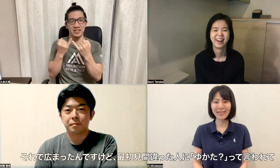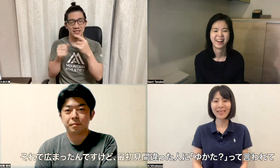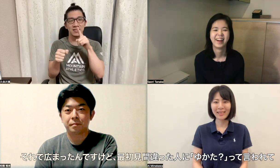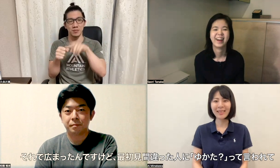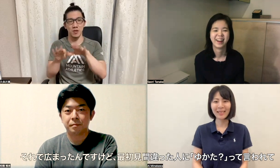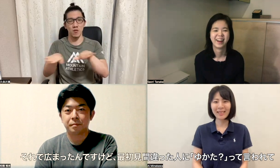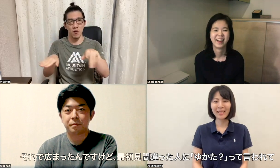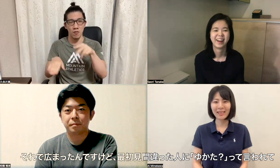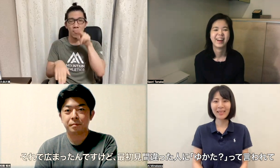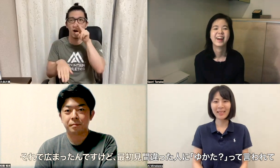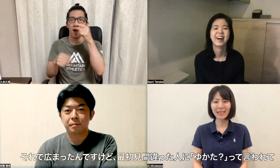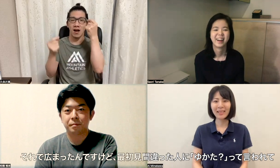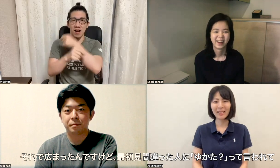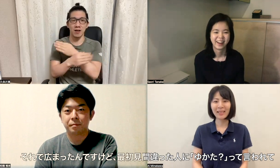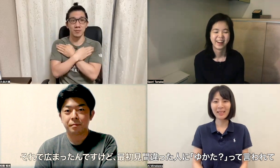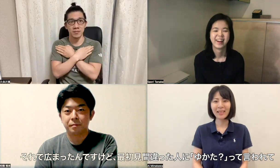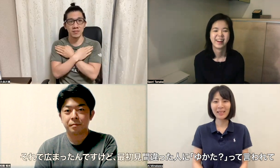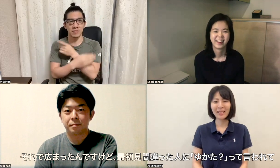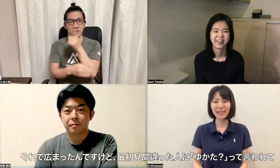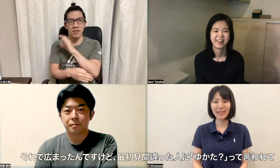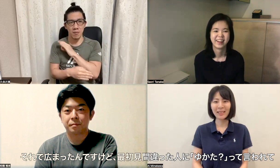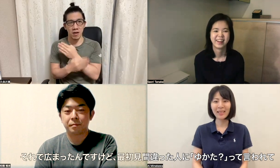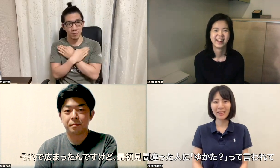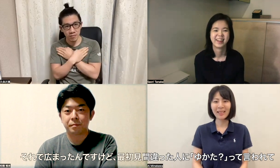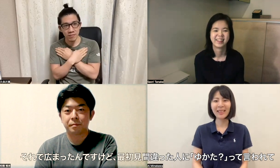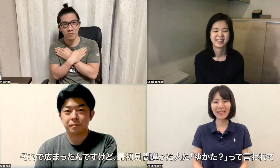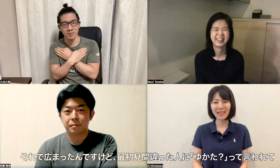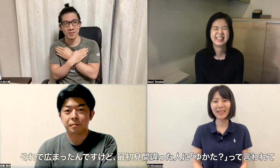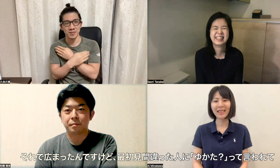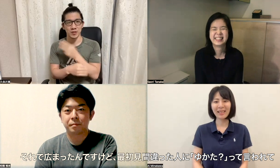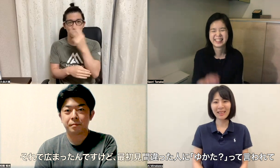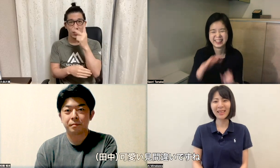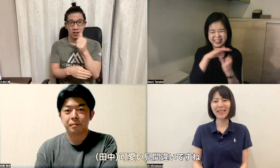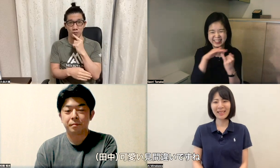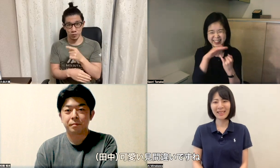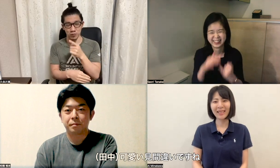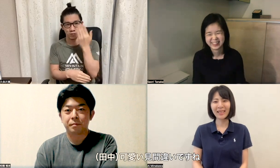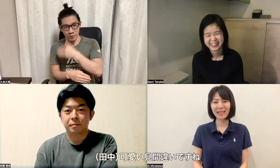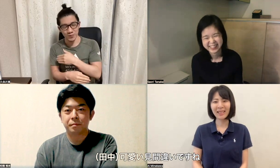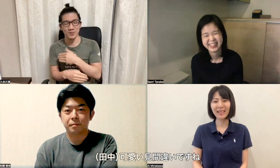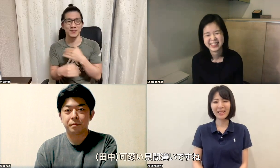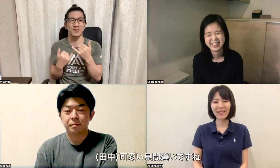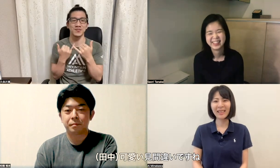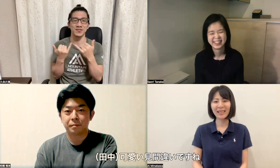At first people who saw my name in wrong way said, "Yukata?" (ST) That's a cute mistake.